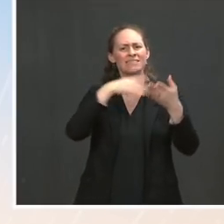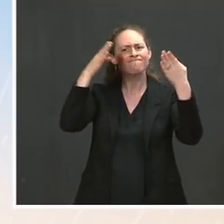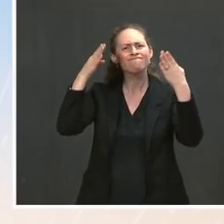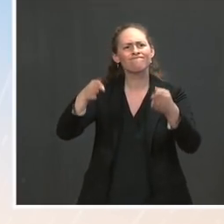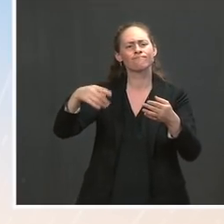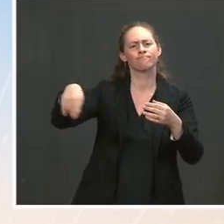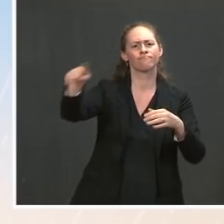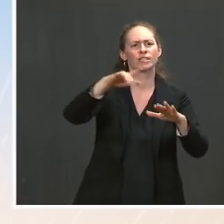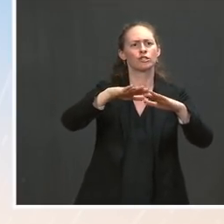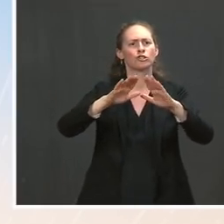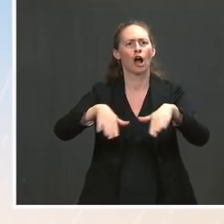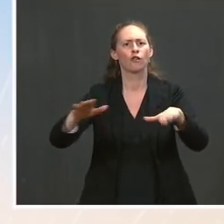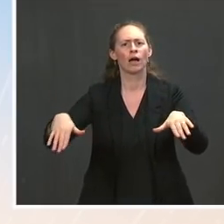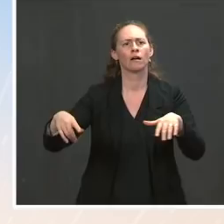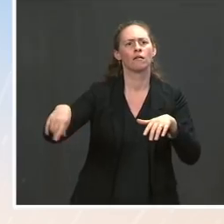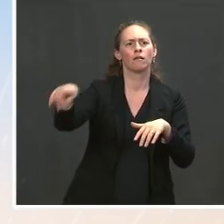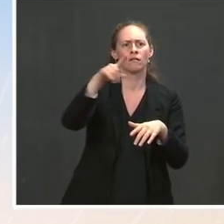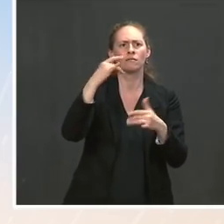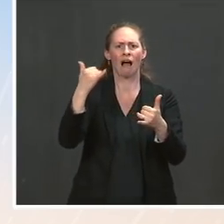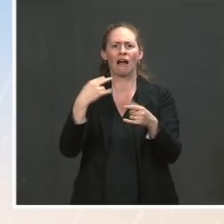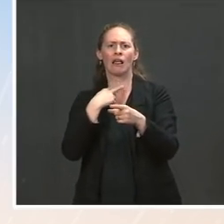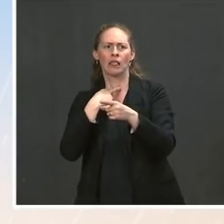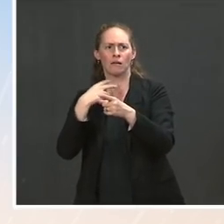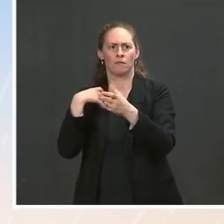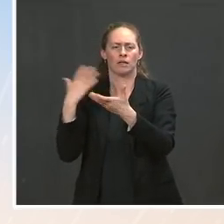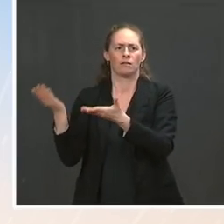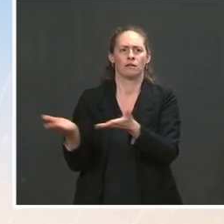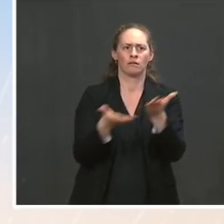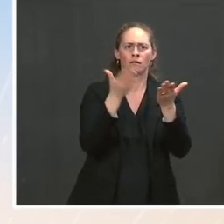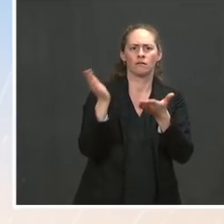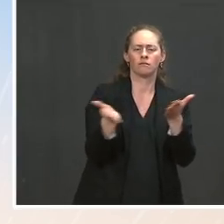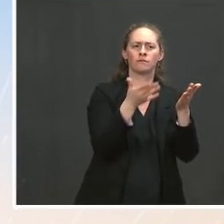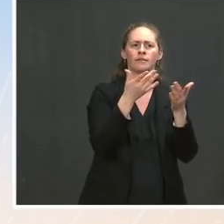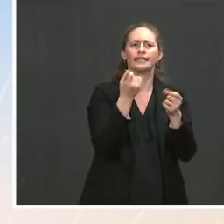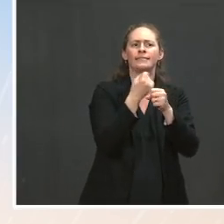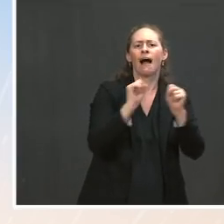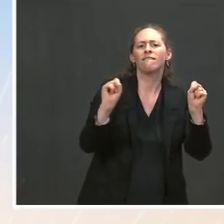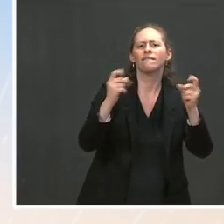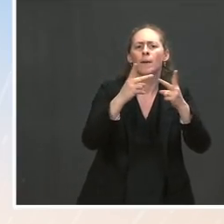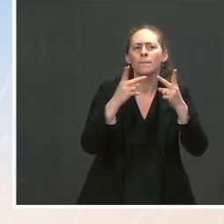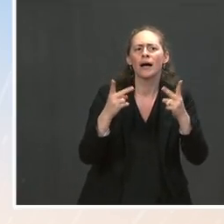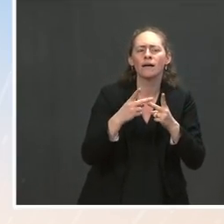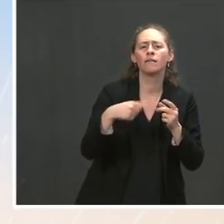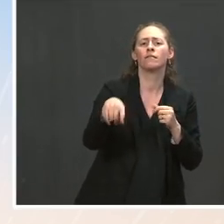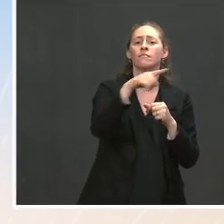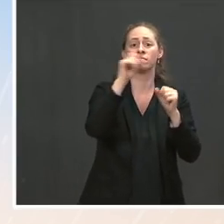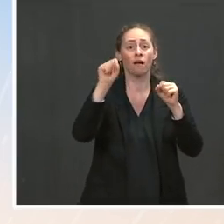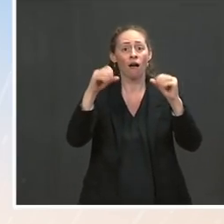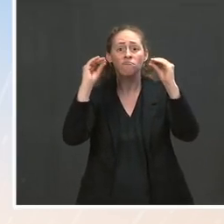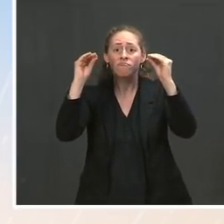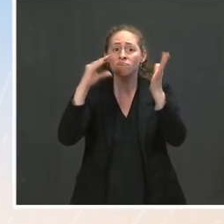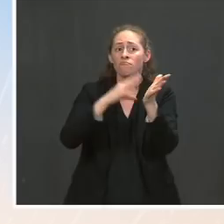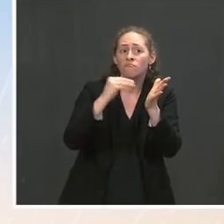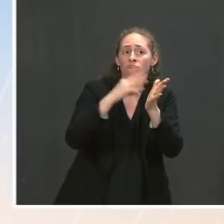We need to have places that are safe, that have educational resources, health resources, mental health resources, legal resources.